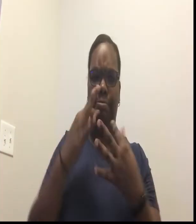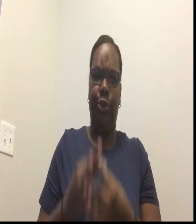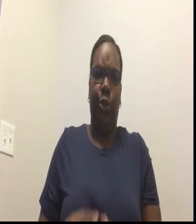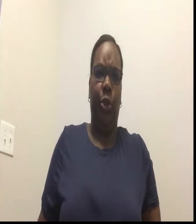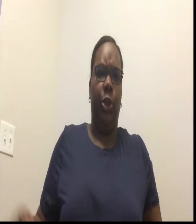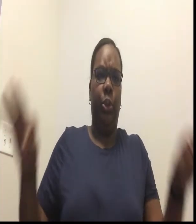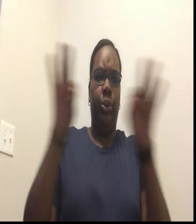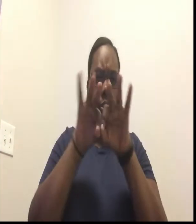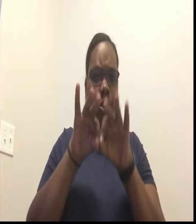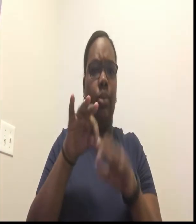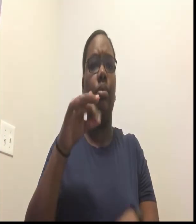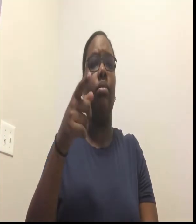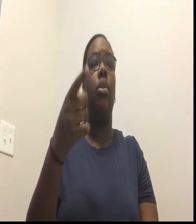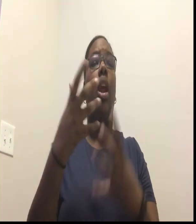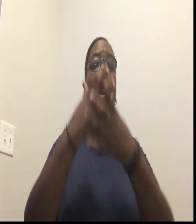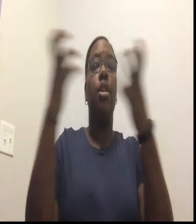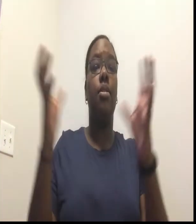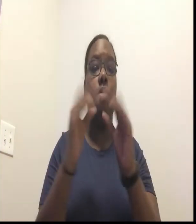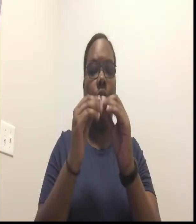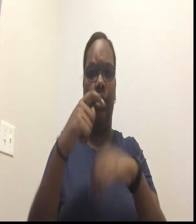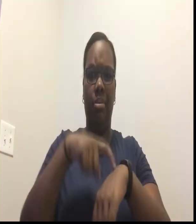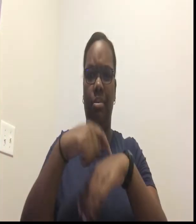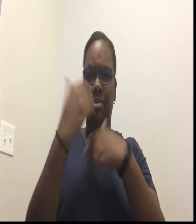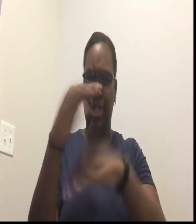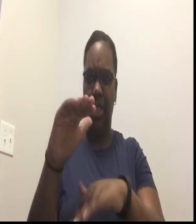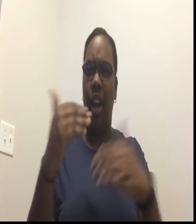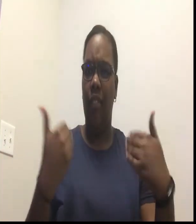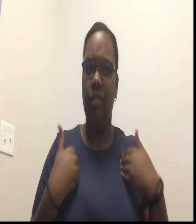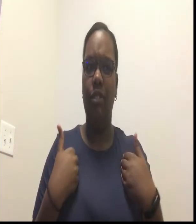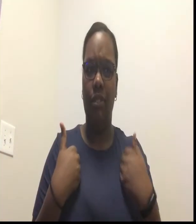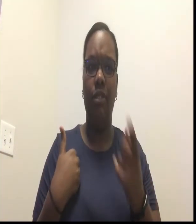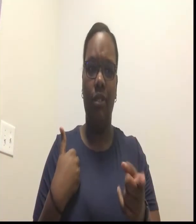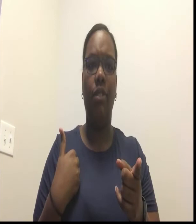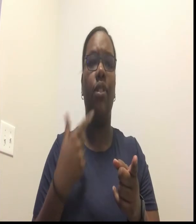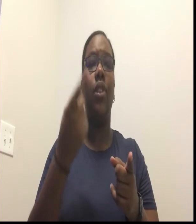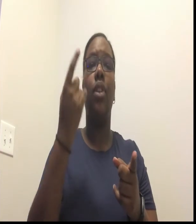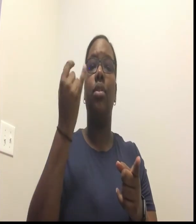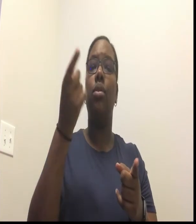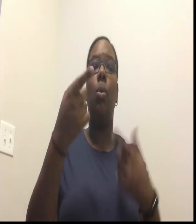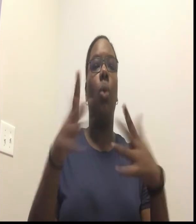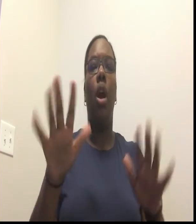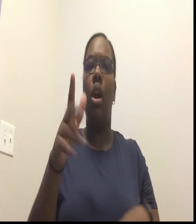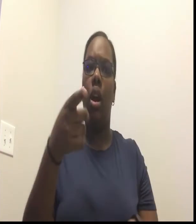want to be in a meeting for three hours talking about one particular motion or